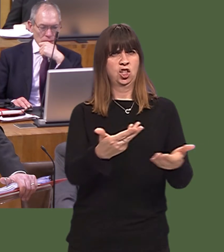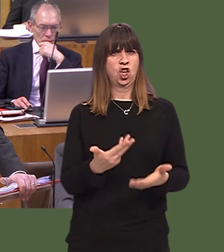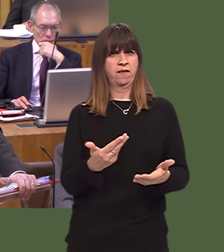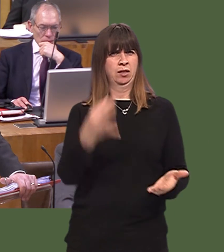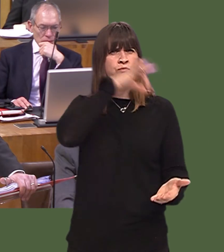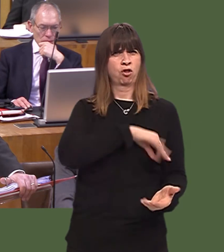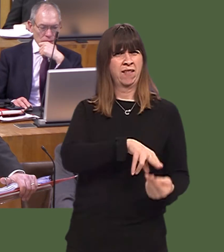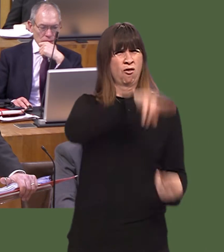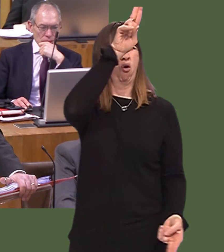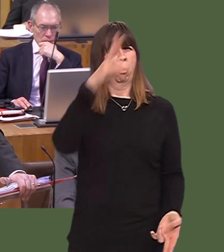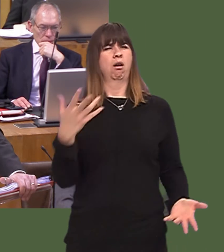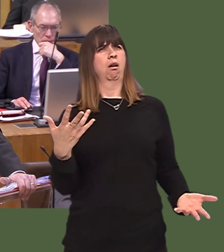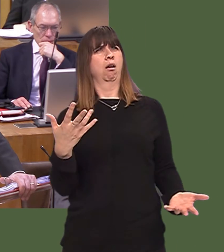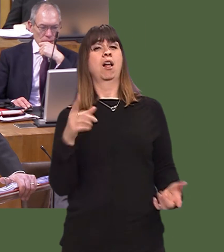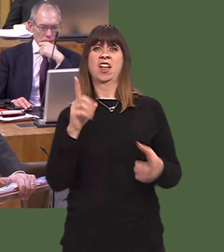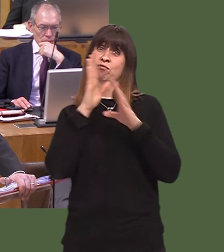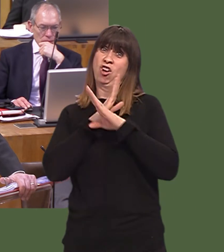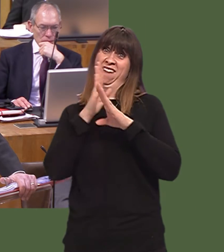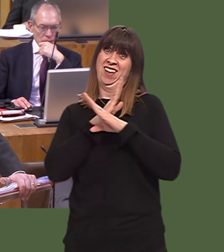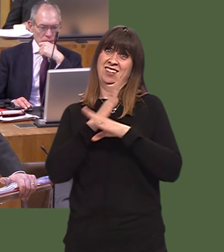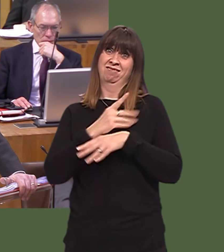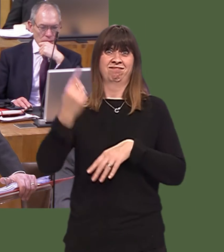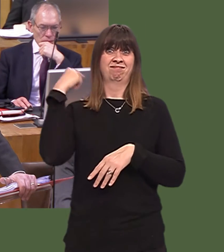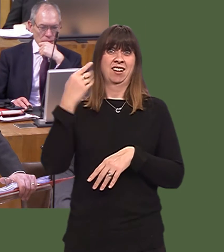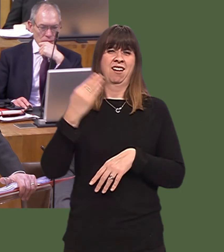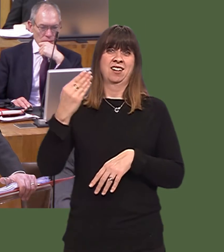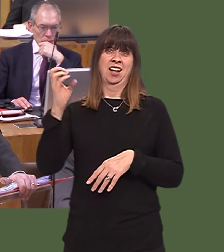This, apparently, was the wonder of privatisation back in the early 1990s.